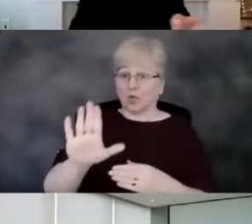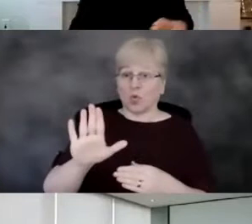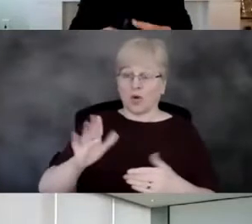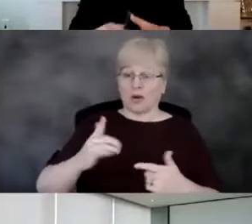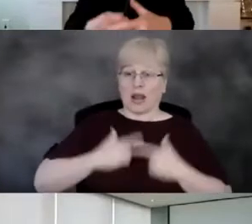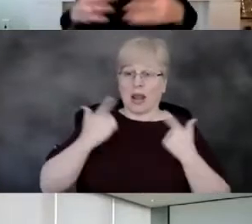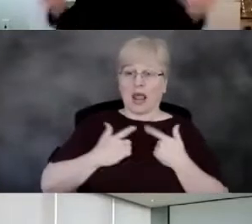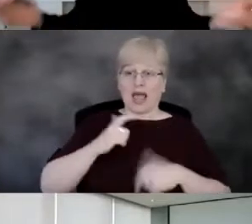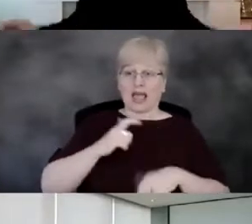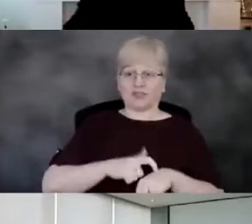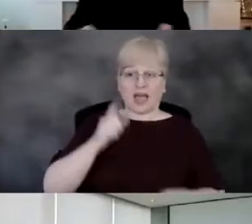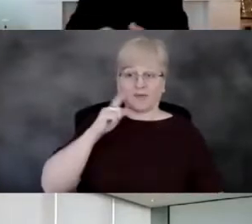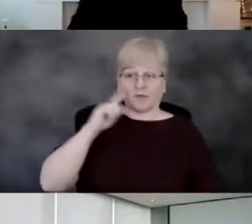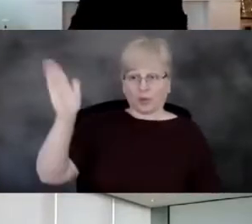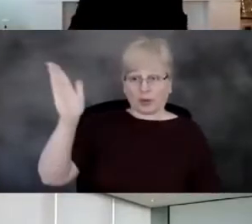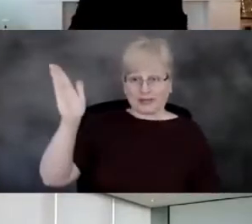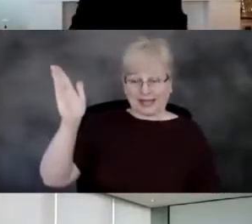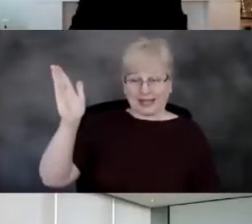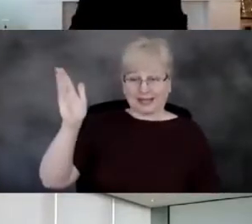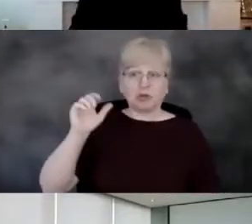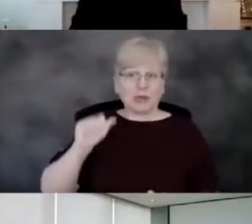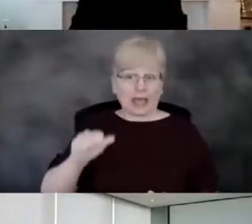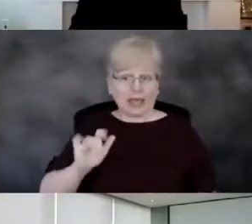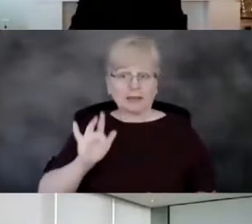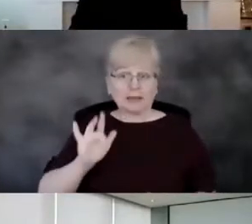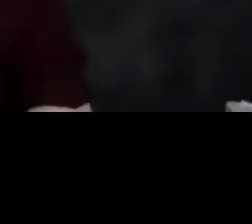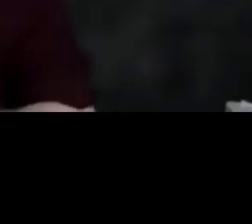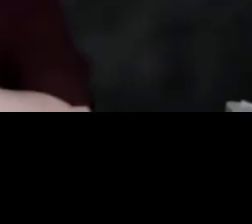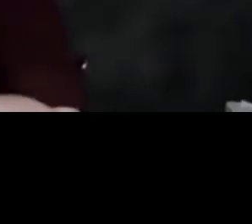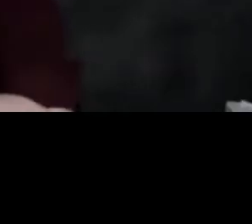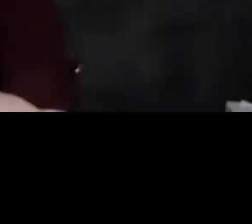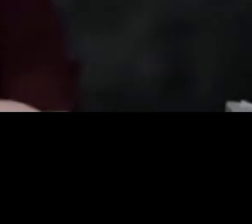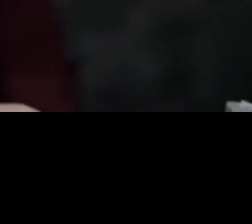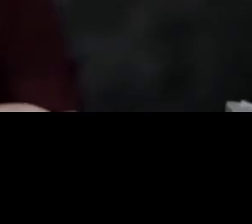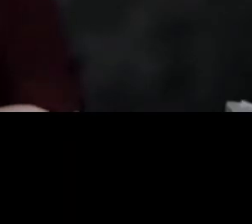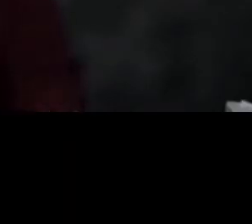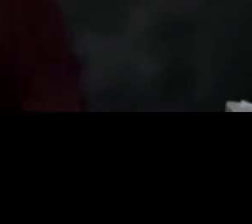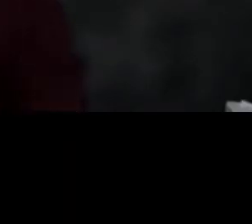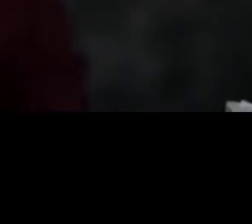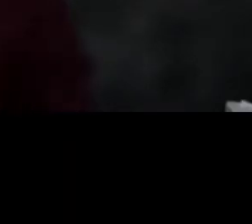but also as part of the gallery. 16:08:51 Both at the annual meeting and when